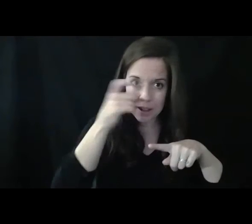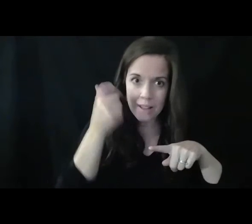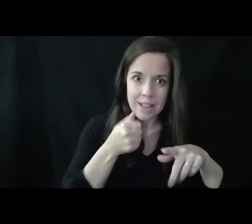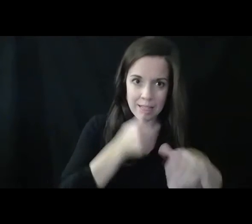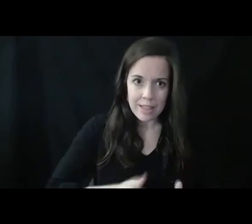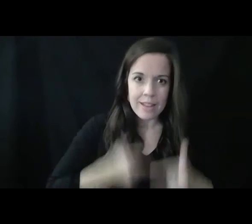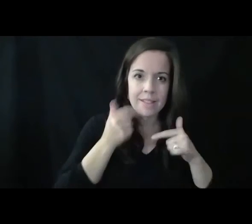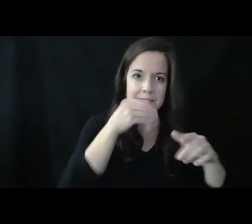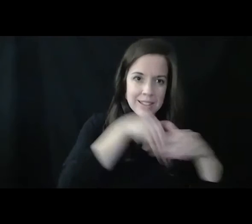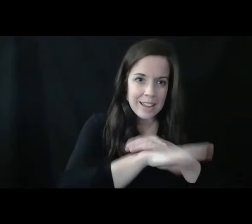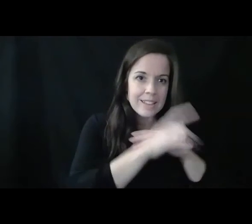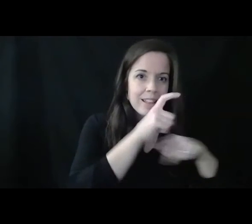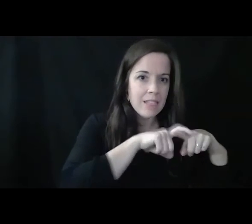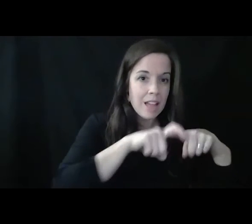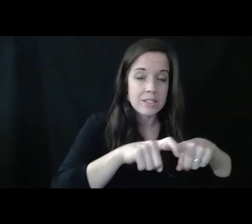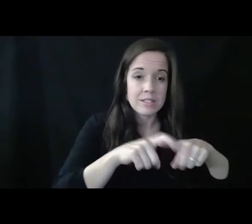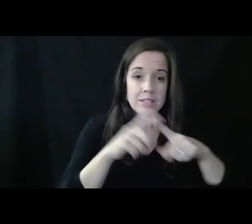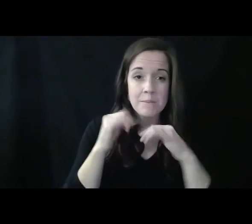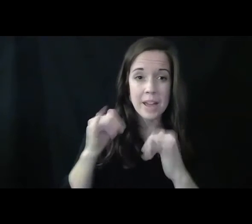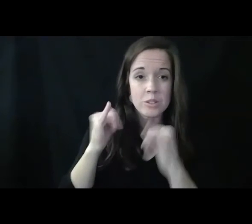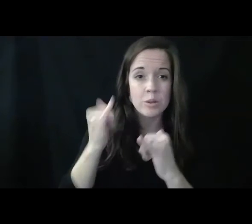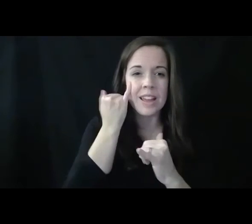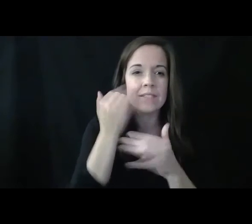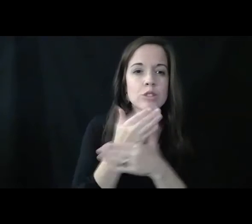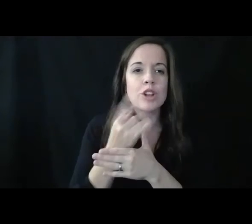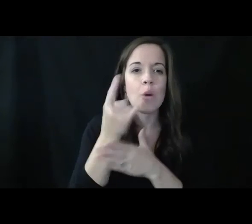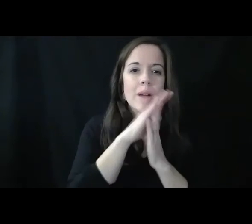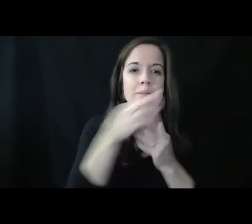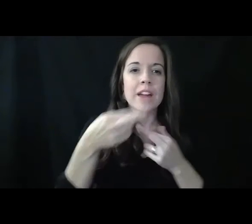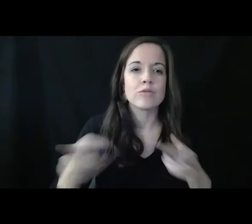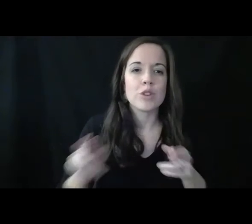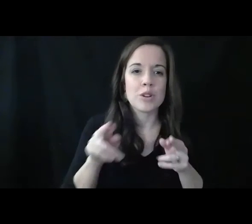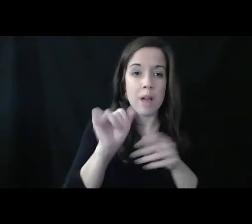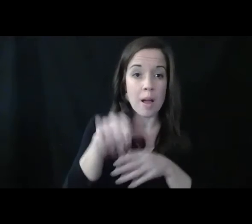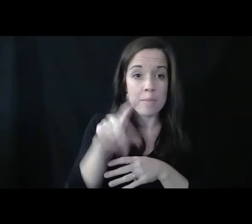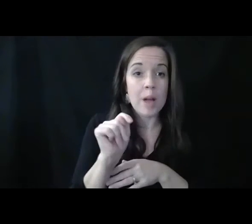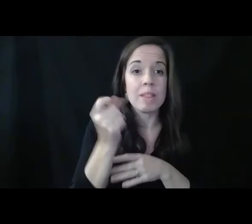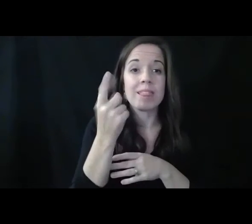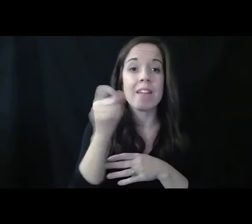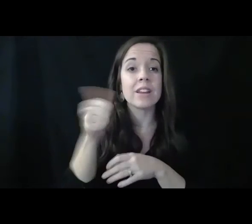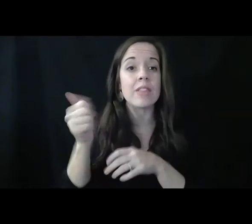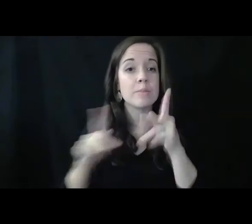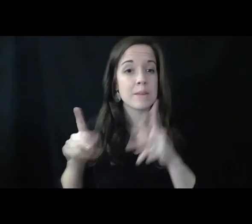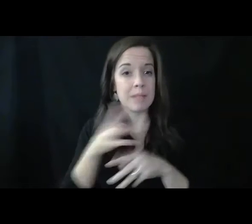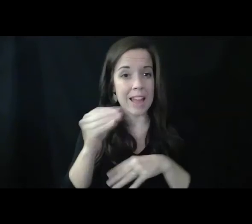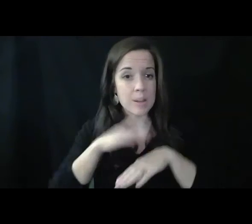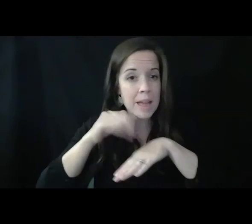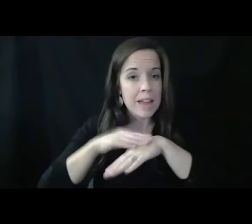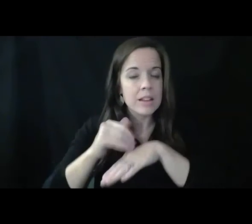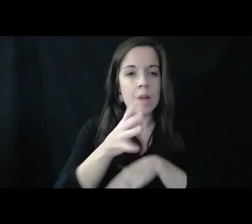You might, too, if you shared a one-bedroom apartment with 11 other people and a pet: mother, step-father, brother, brother,